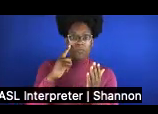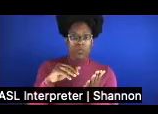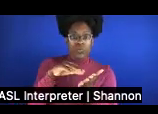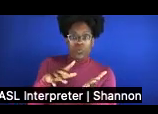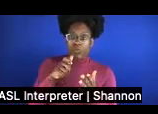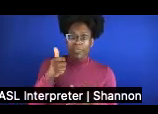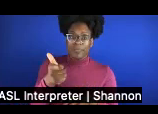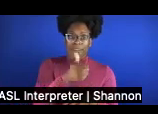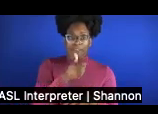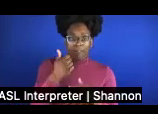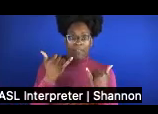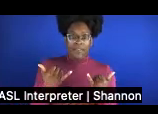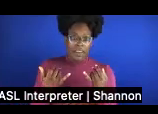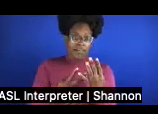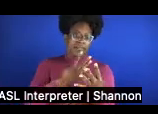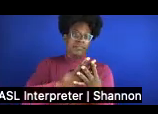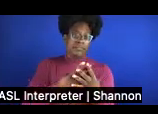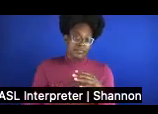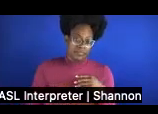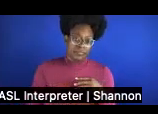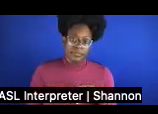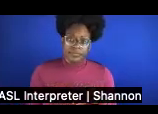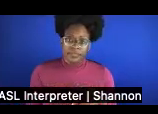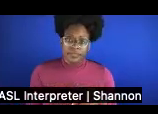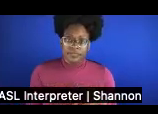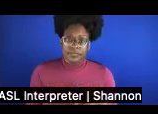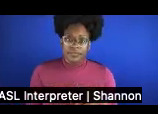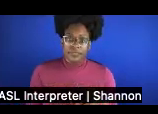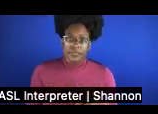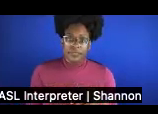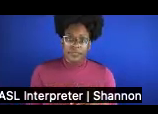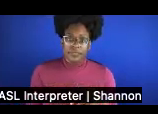Our first slide shows a little bit about who we are and who our students are. Specifically today